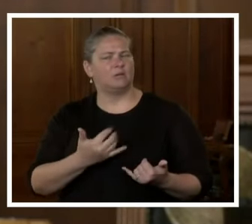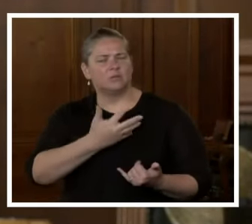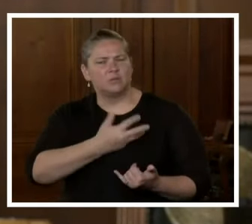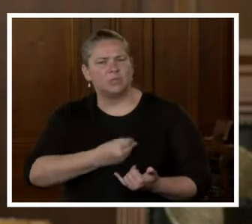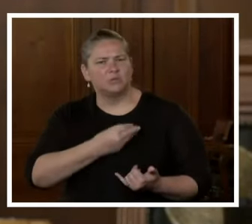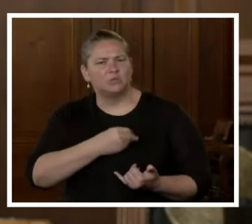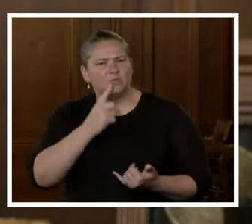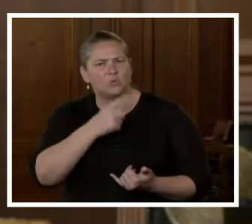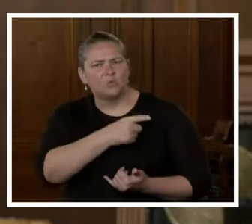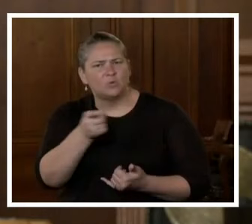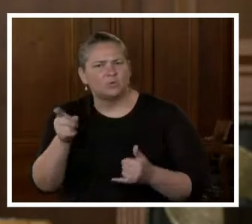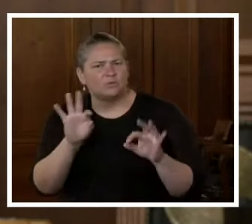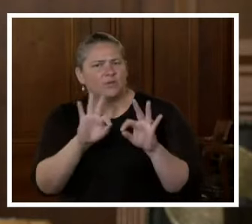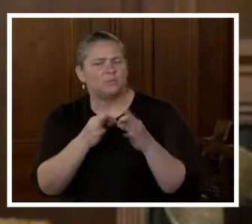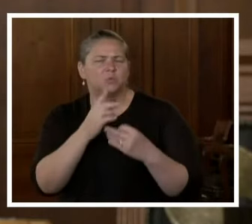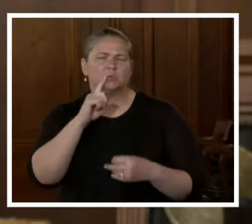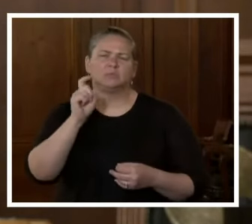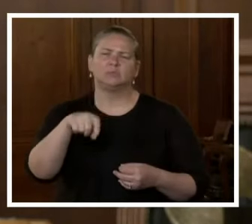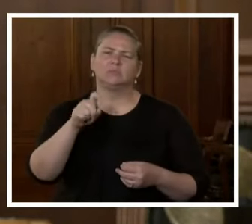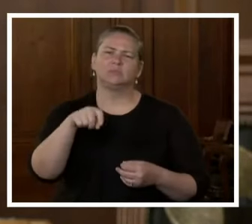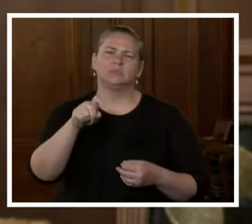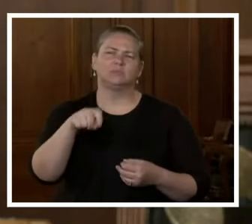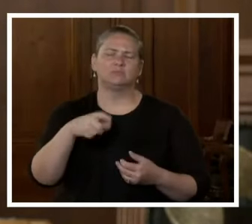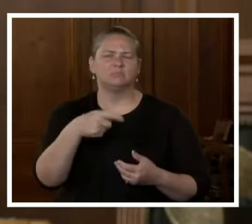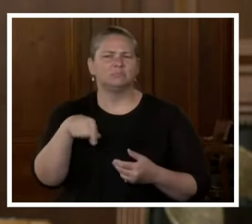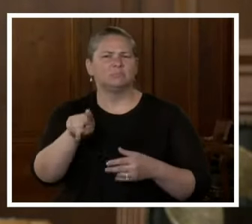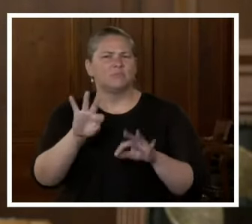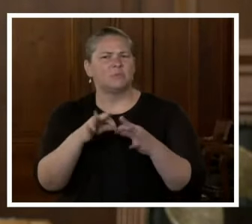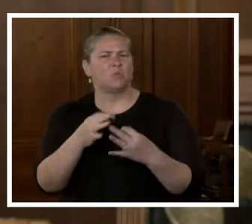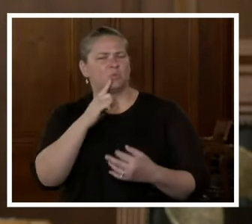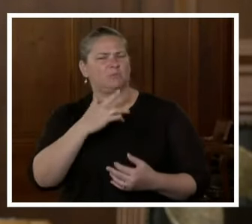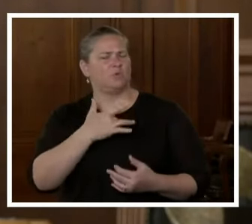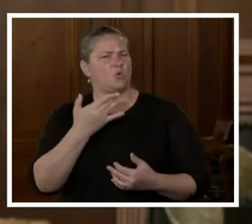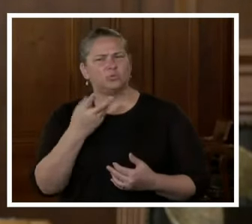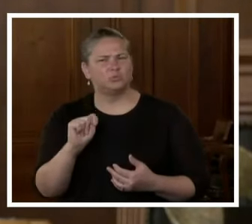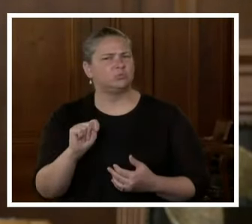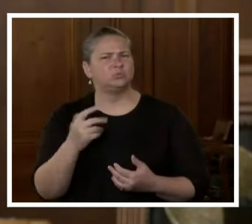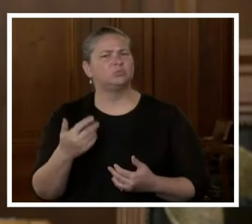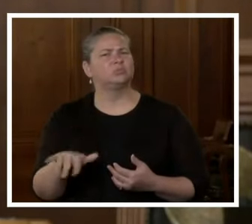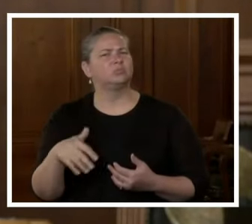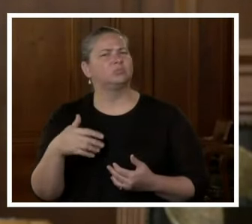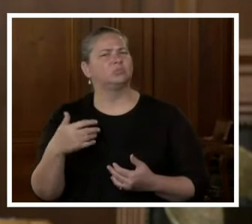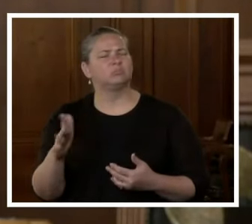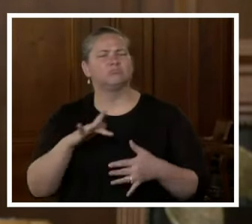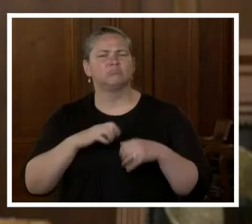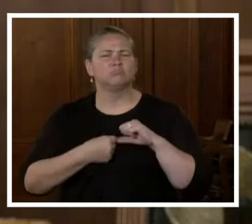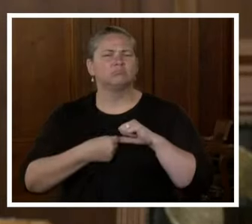DISPARITY IN RACE IN OUR DEATHS.